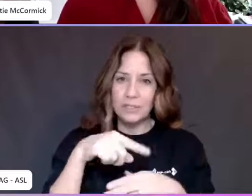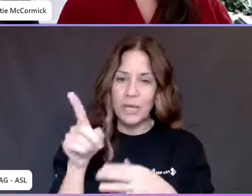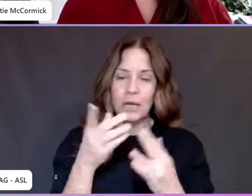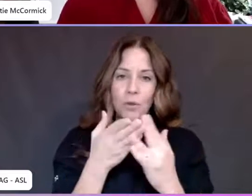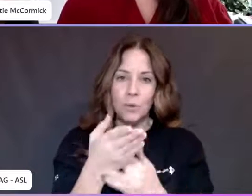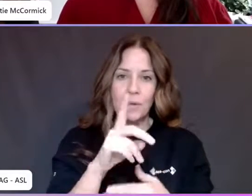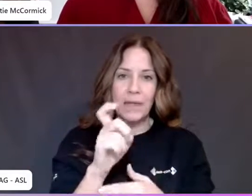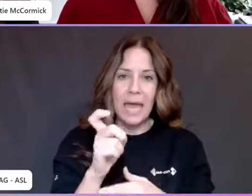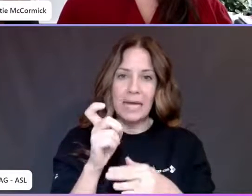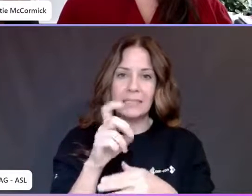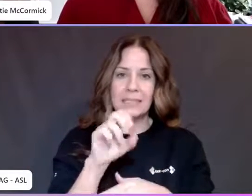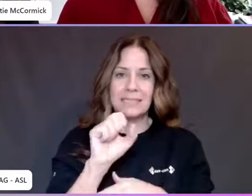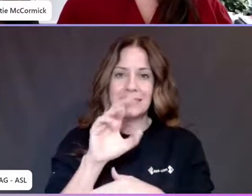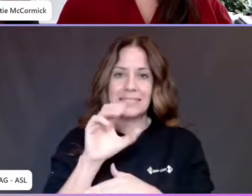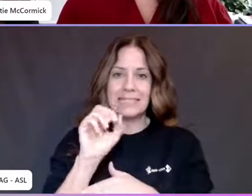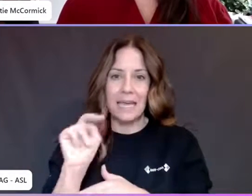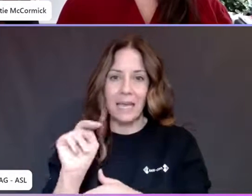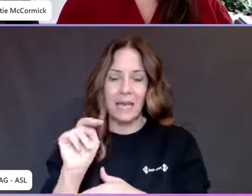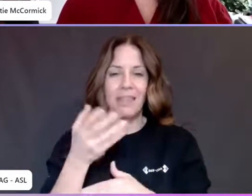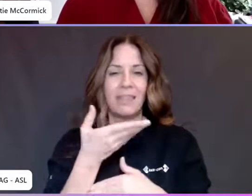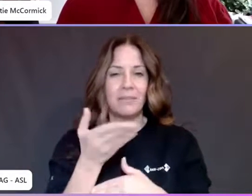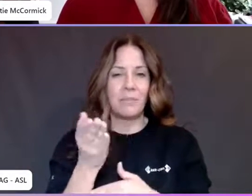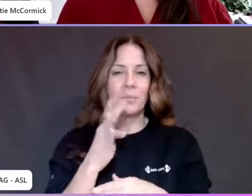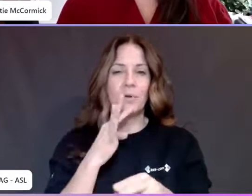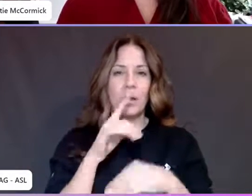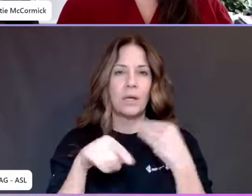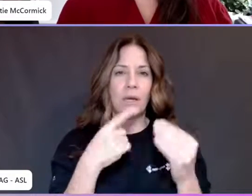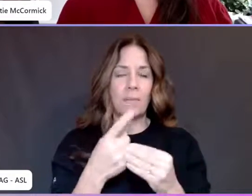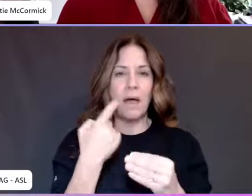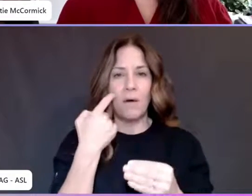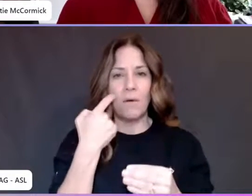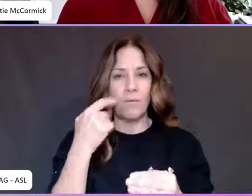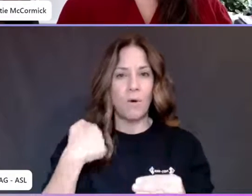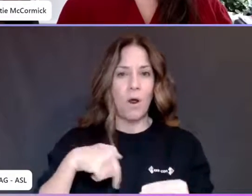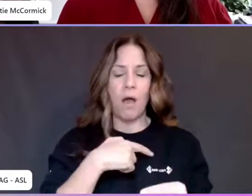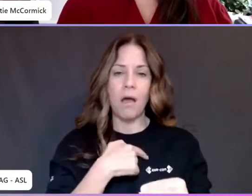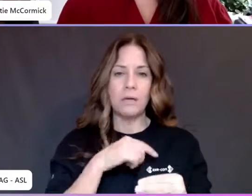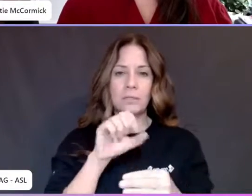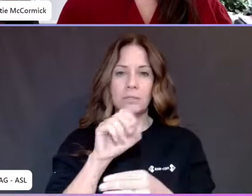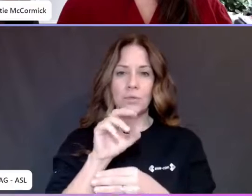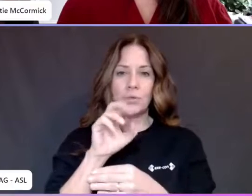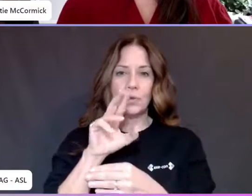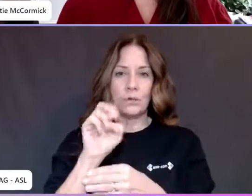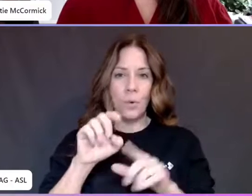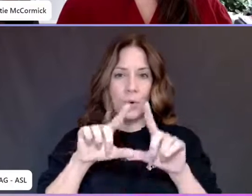you're running it on a page you might not have all the dialogue open, or the expandable options open,